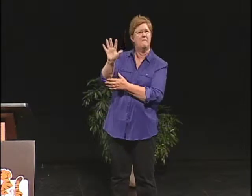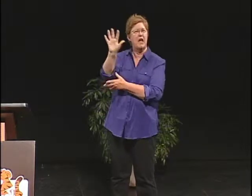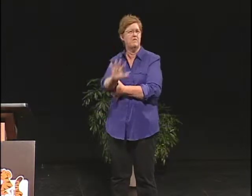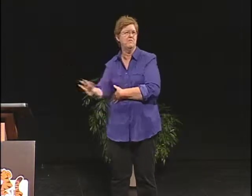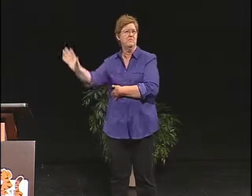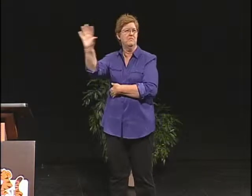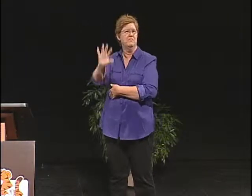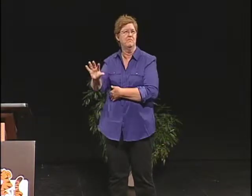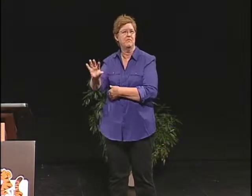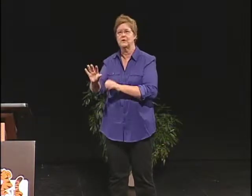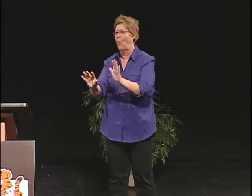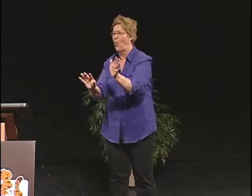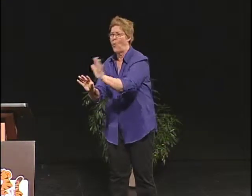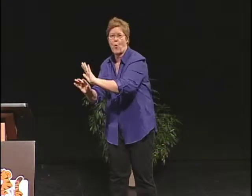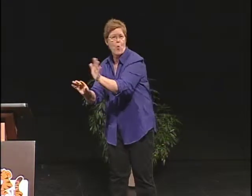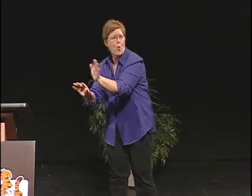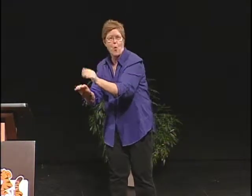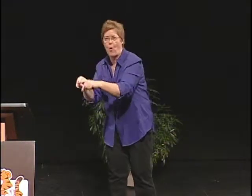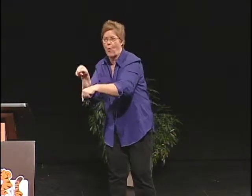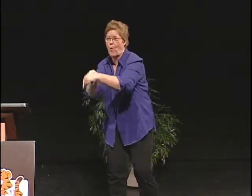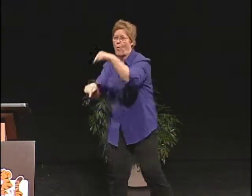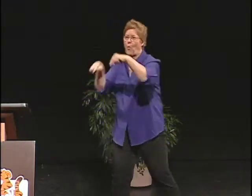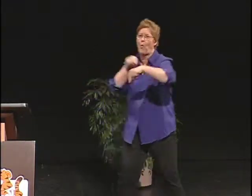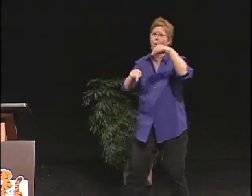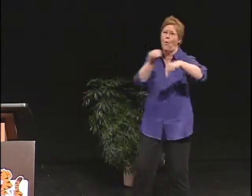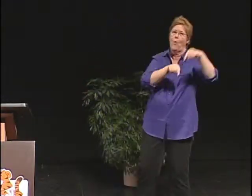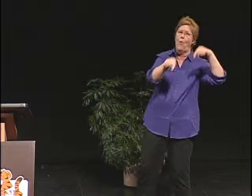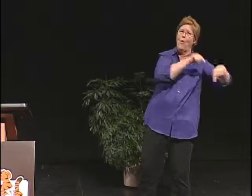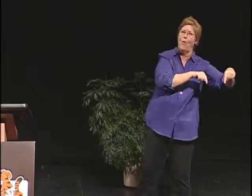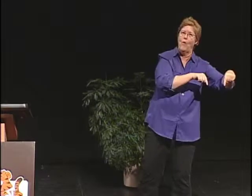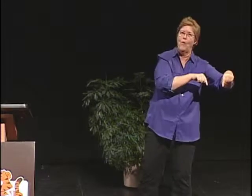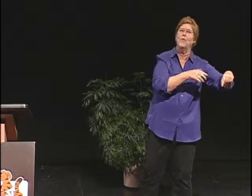"Oh, we must have first had our NTID/Gallaudet Weekend back in '85."